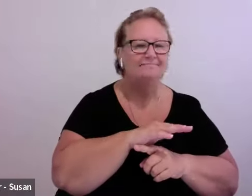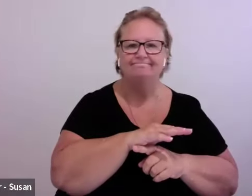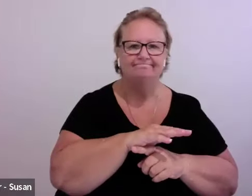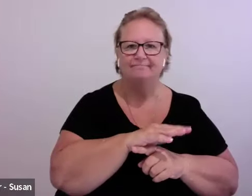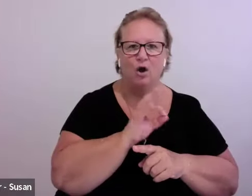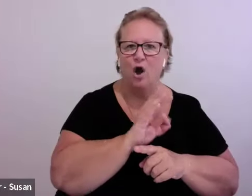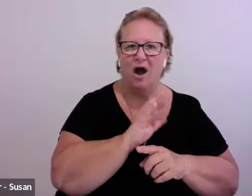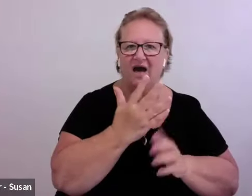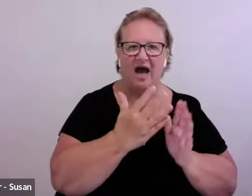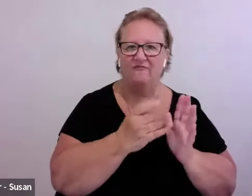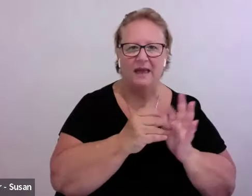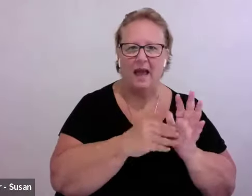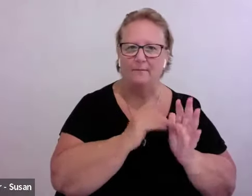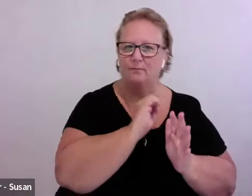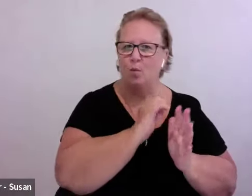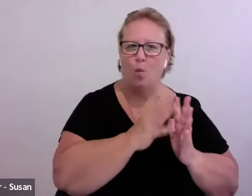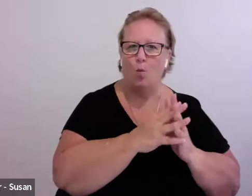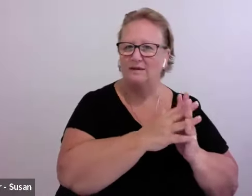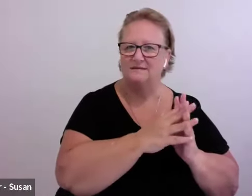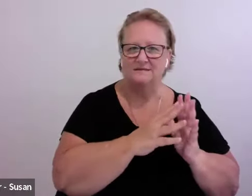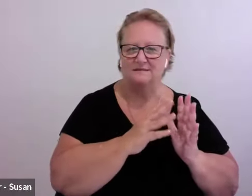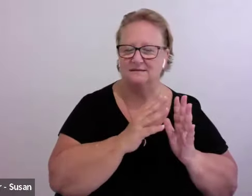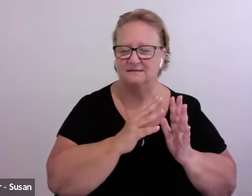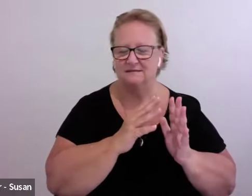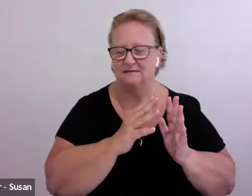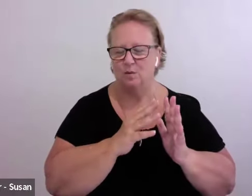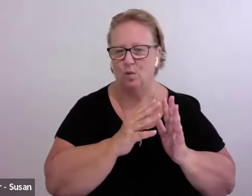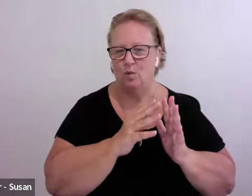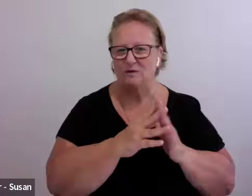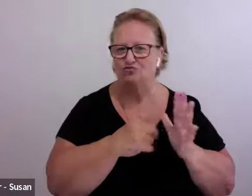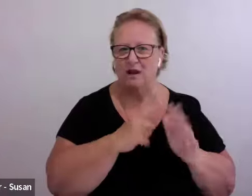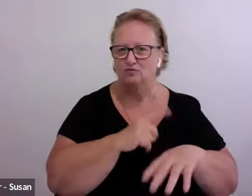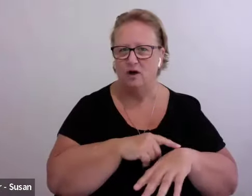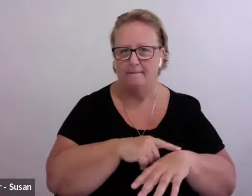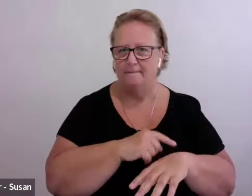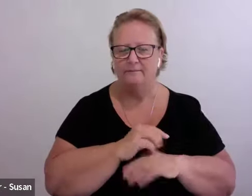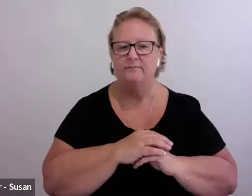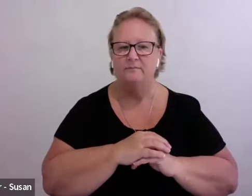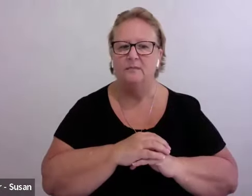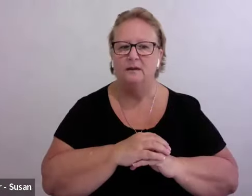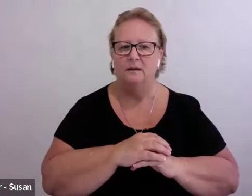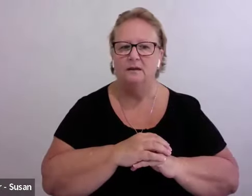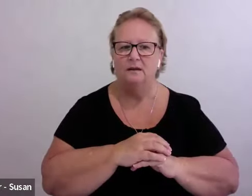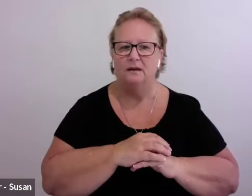applications close, and just be aware if you're from the